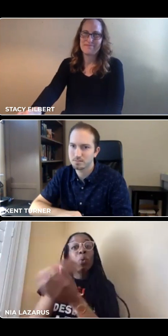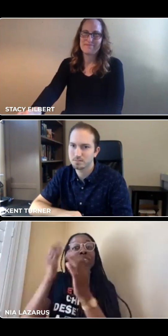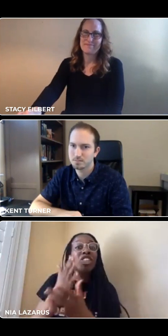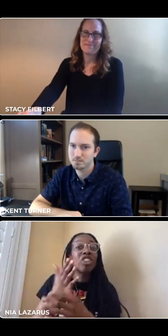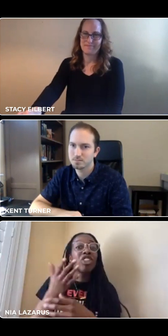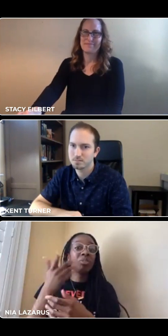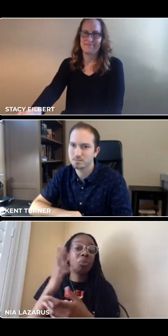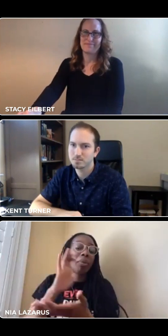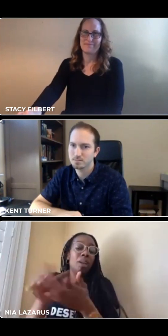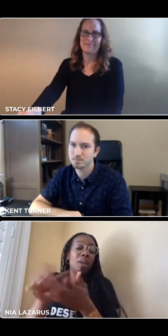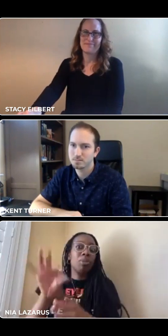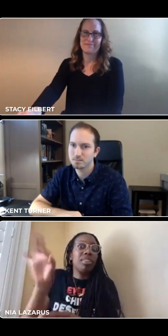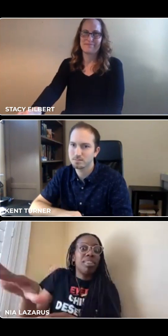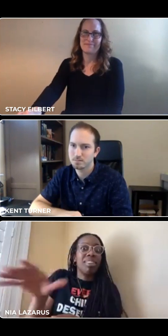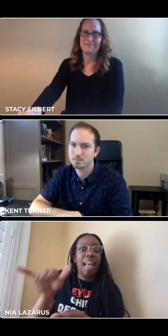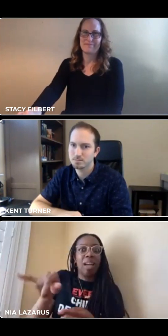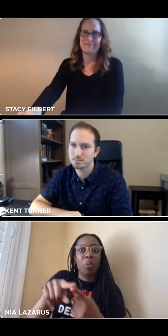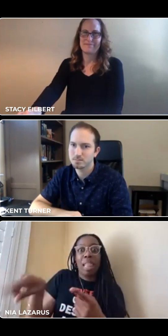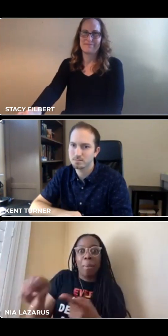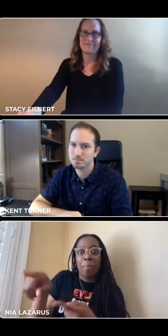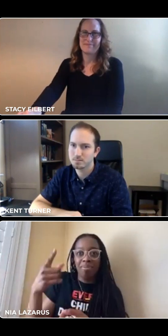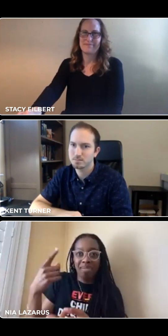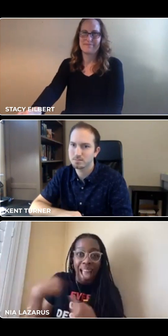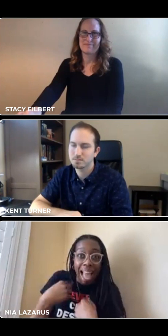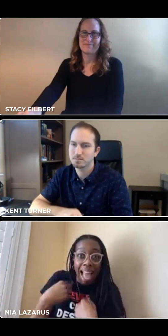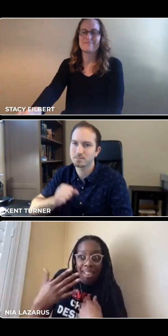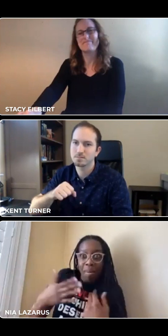So, for those of you folks out here that are working with young, new teachers, let them